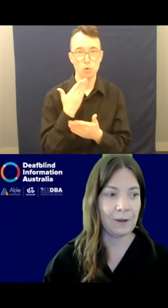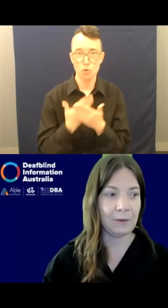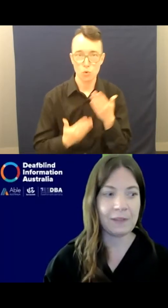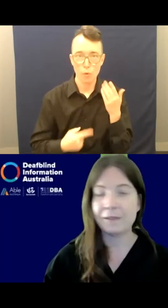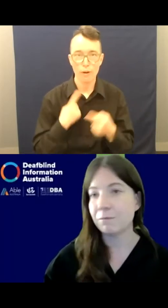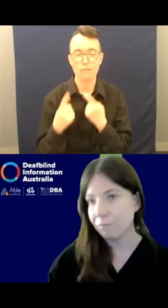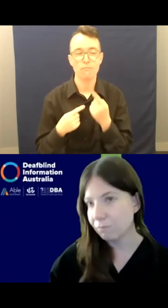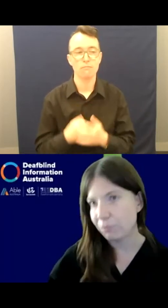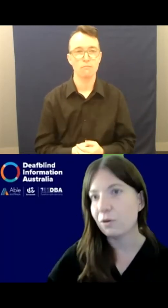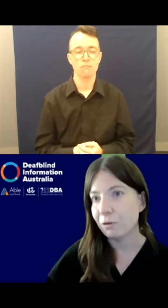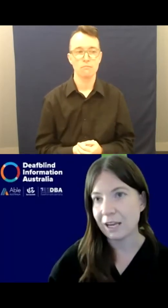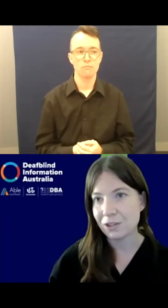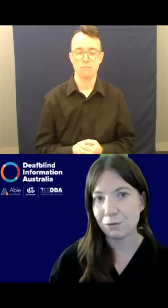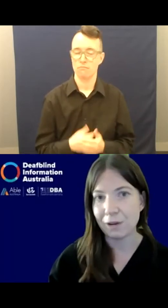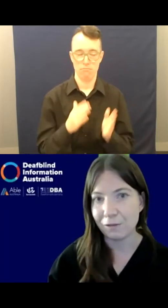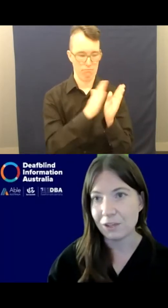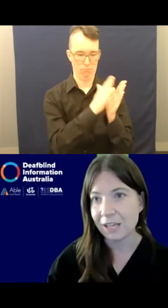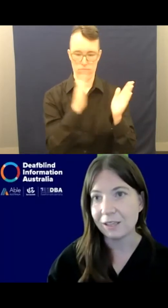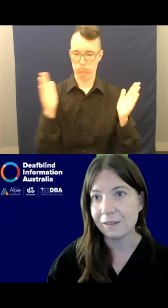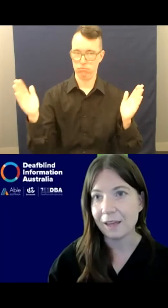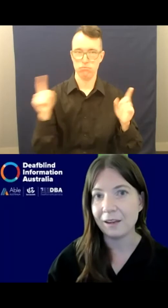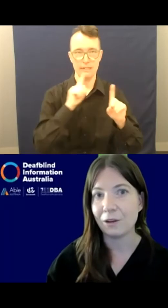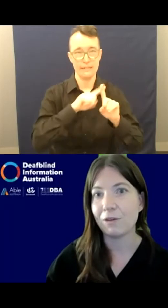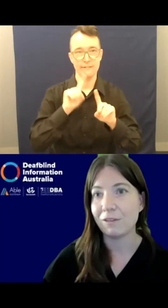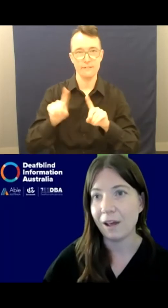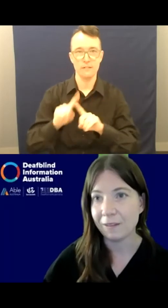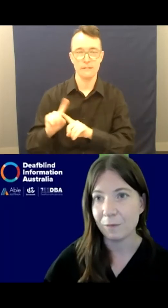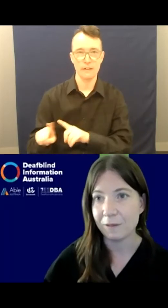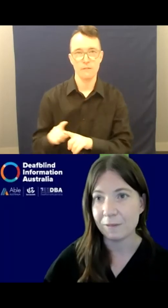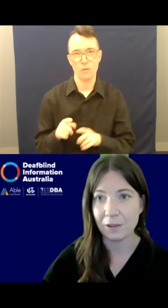there's a broad range of creative modalities that a creative arts therapist might use.